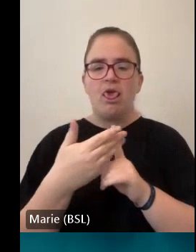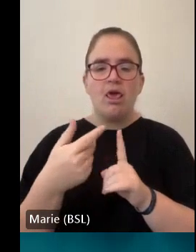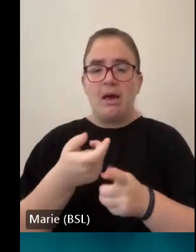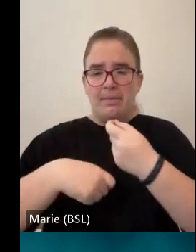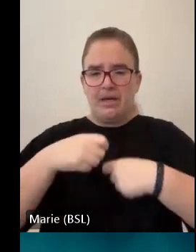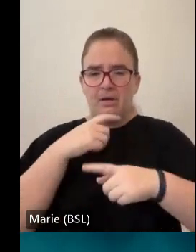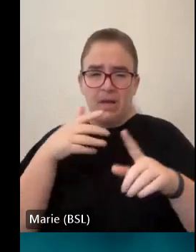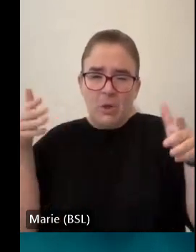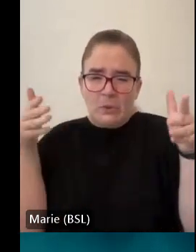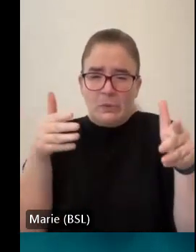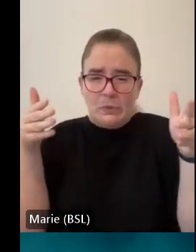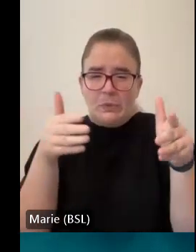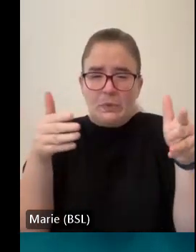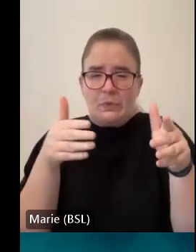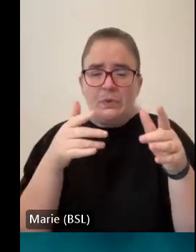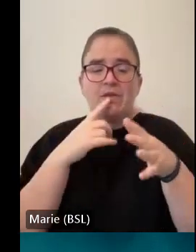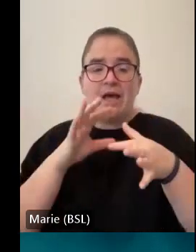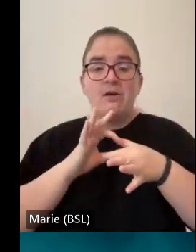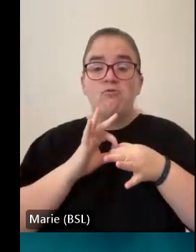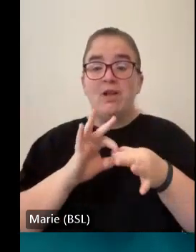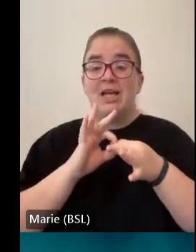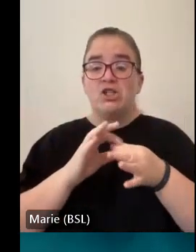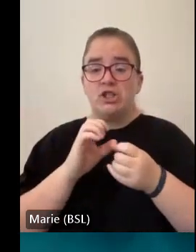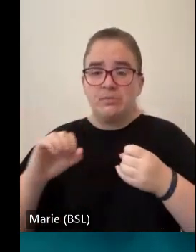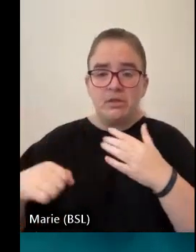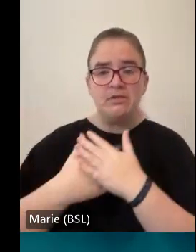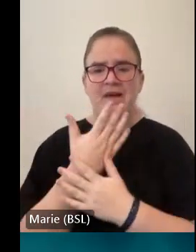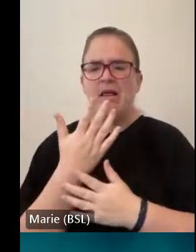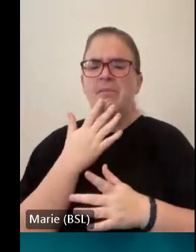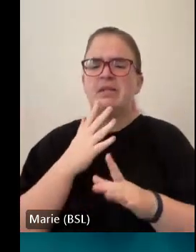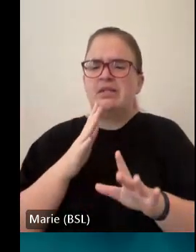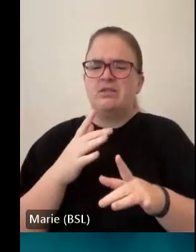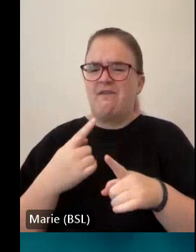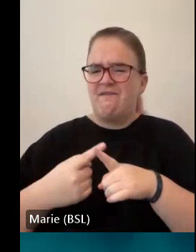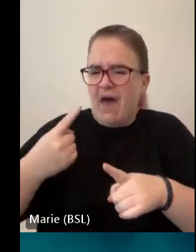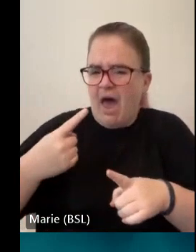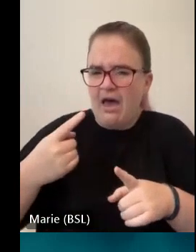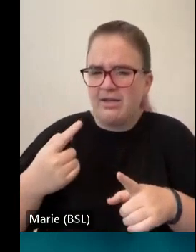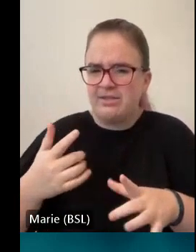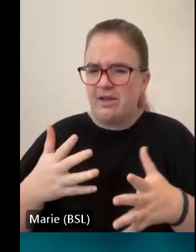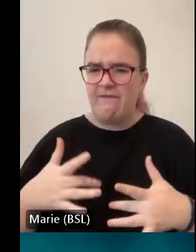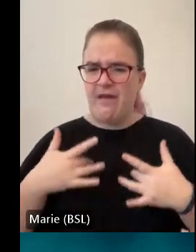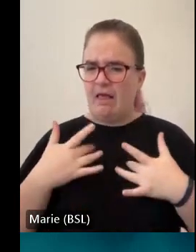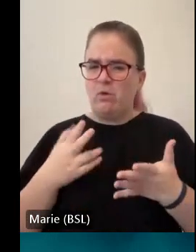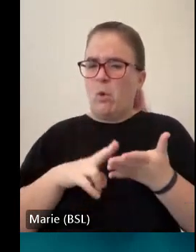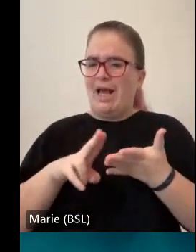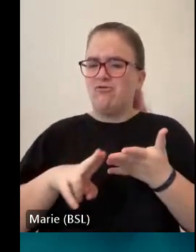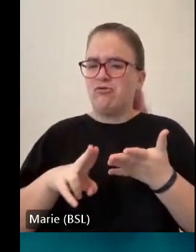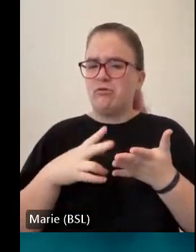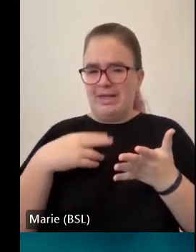And the relationship will develop at a speed that's perhaps a little bit unnatural, and that's why we call it love bombing.